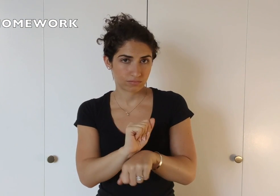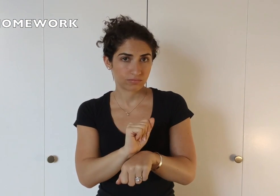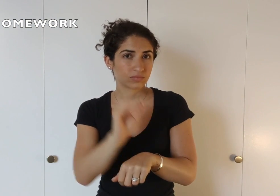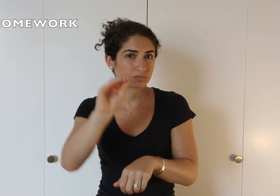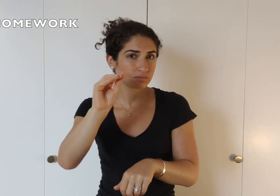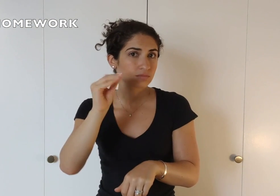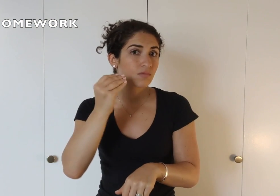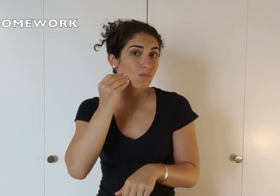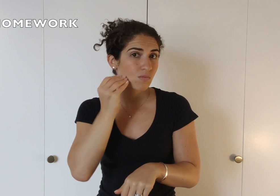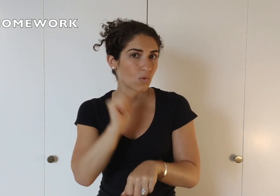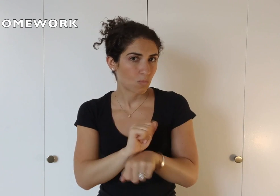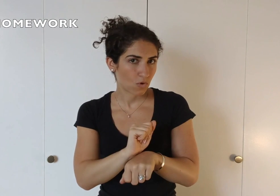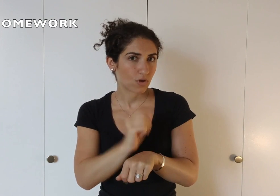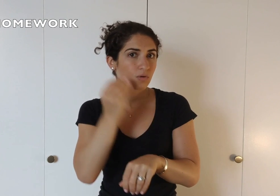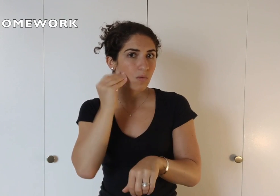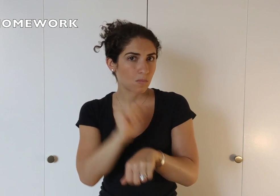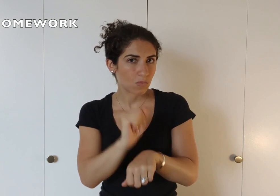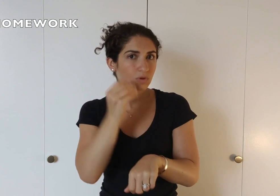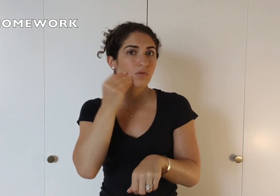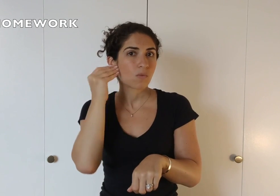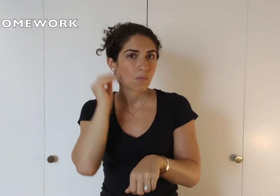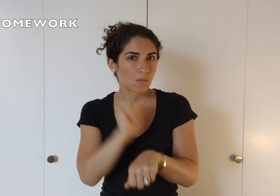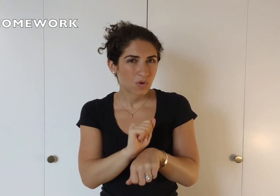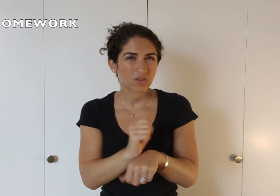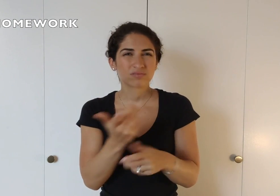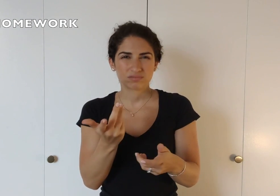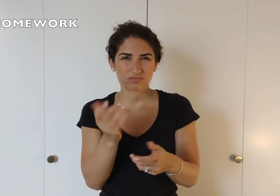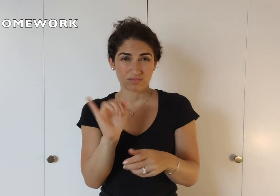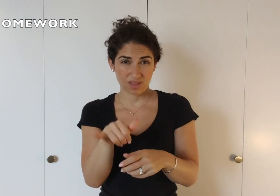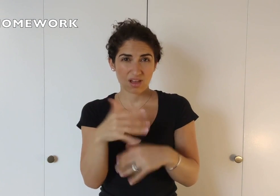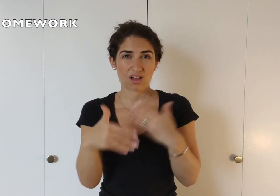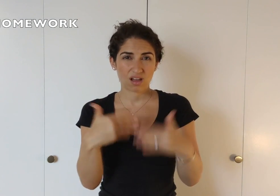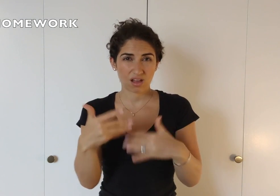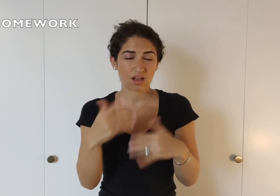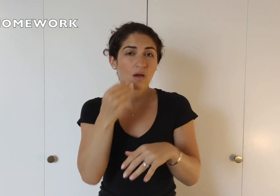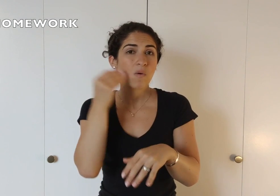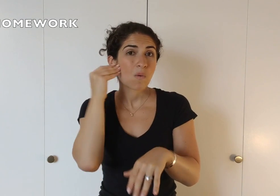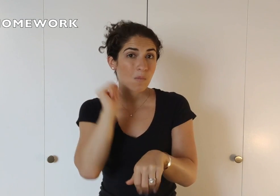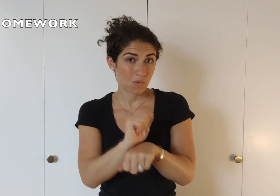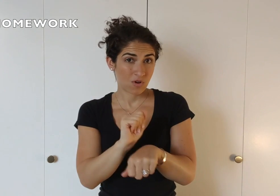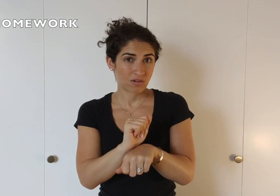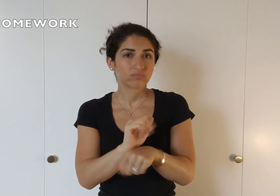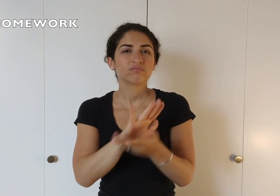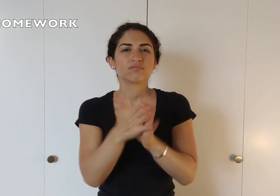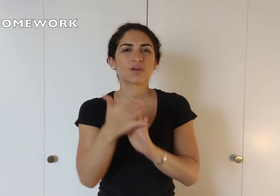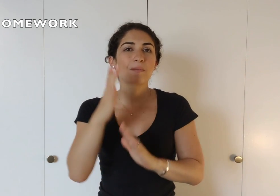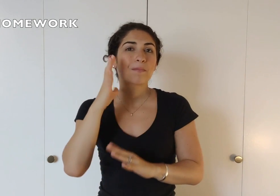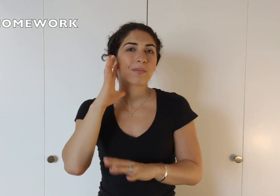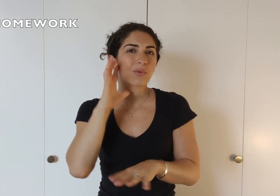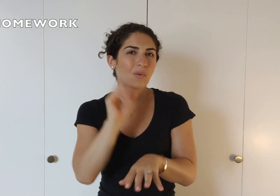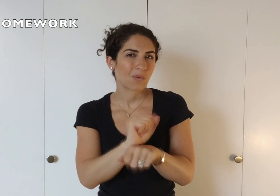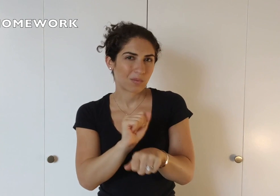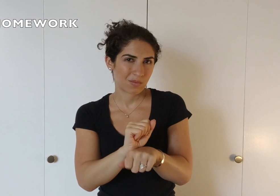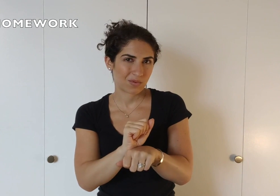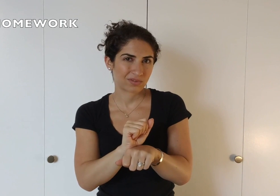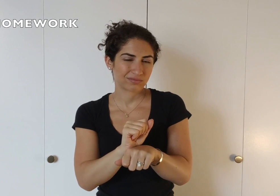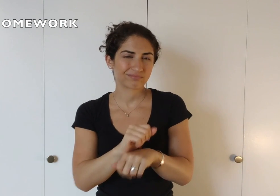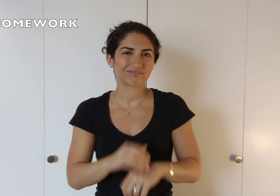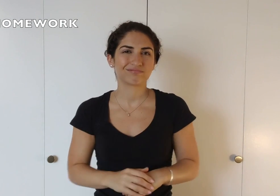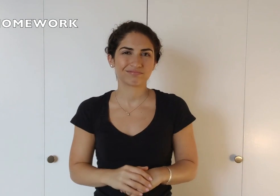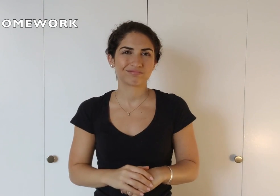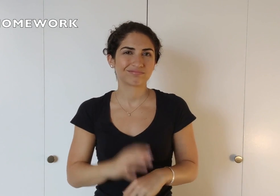HOMEWORK, HOMEWORK... became HOMEWORK.